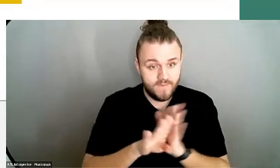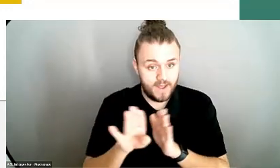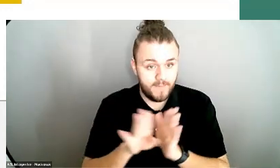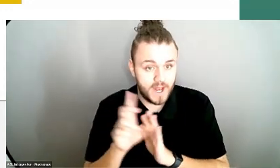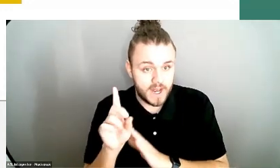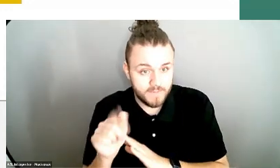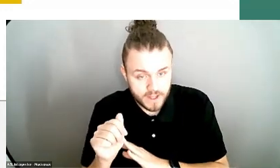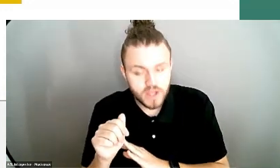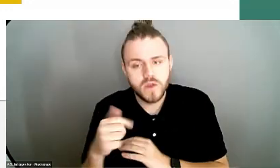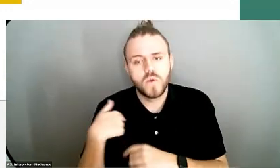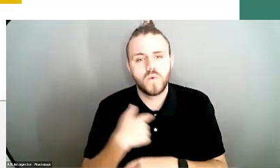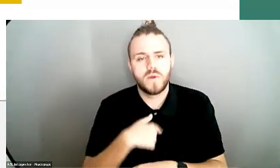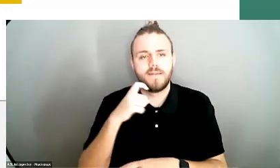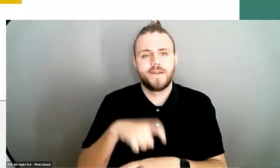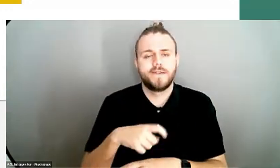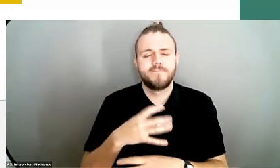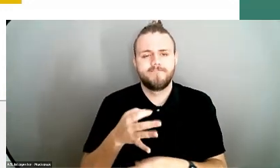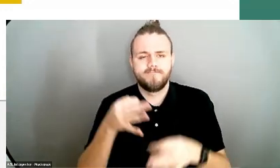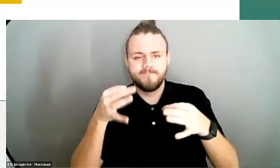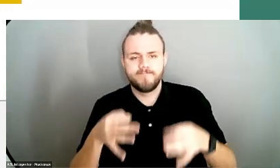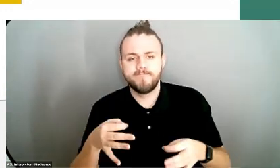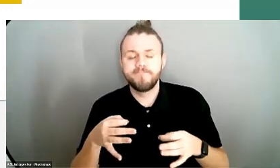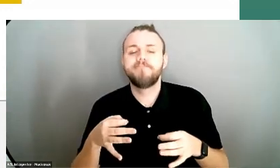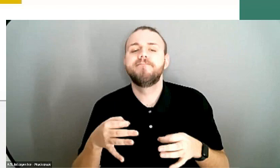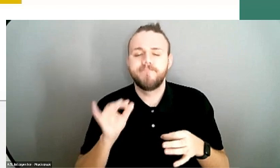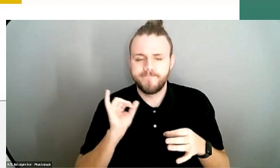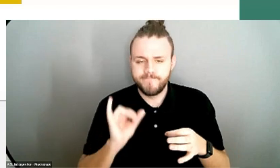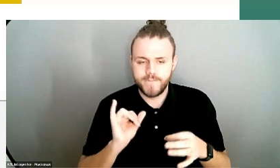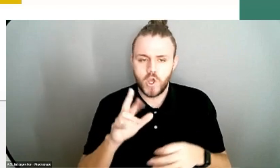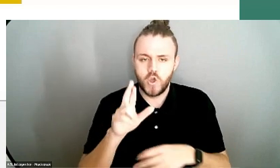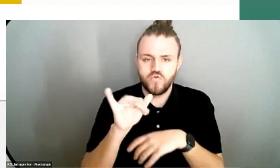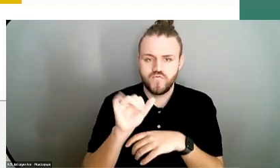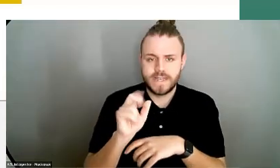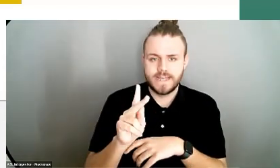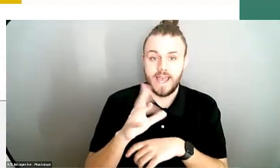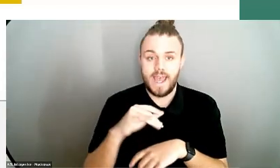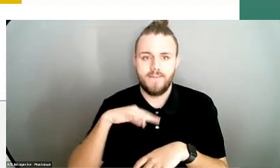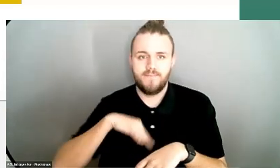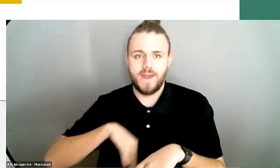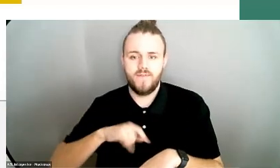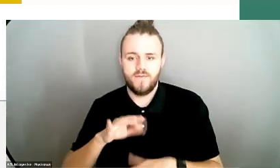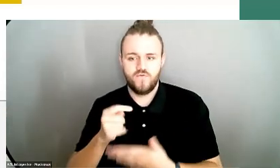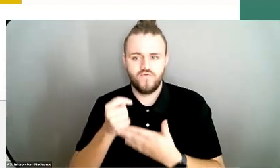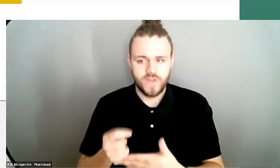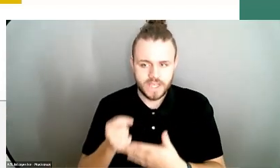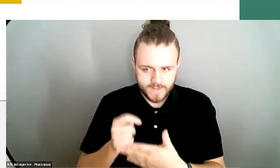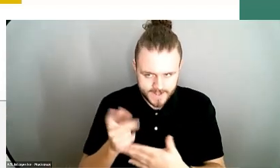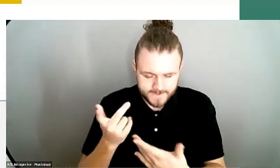we have to decide the risks and benefits of treatment and make sure